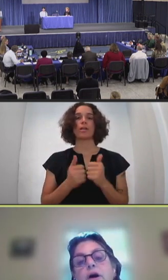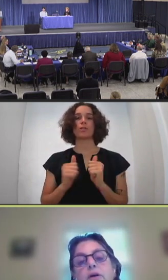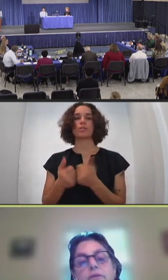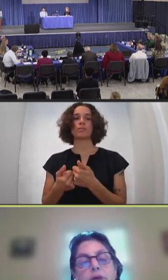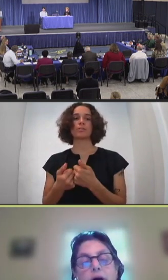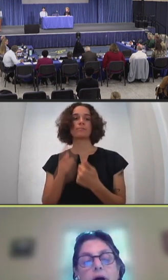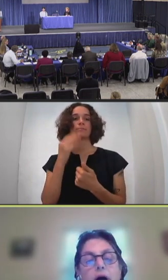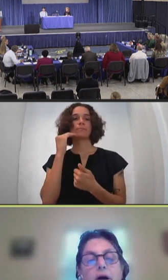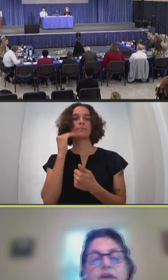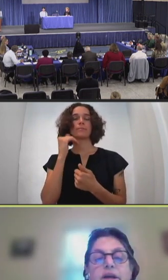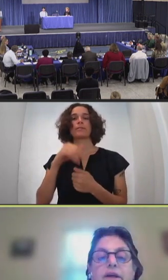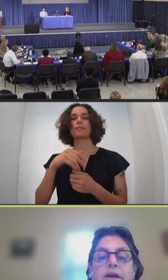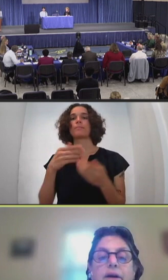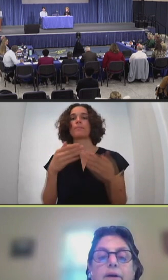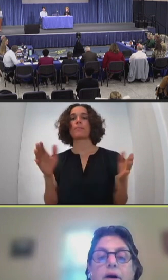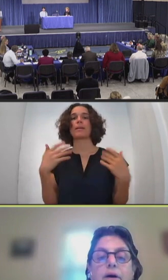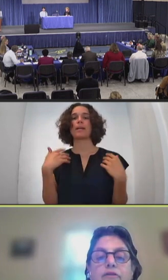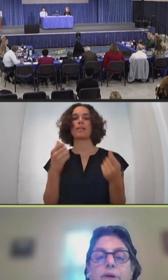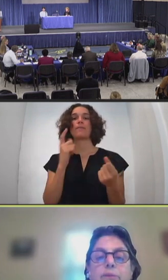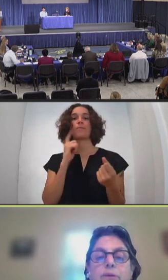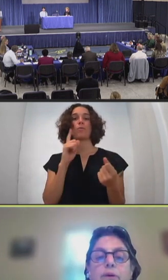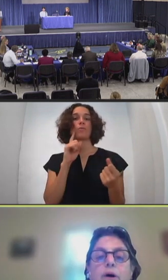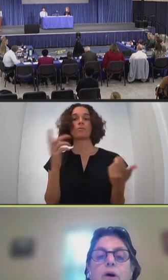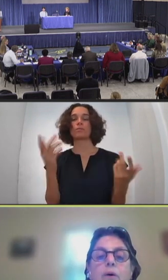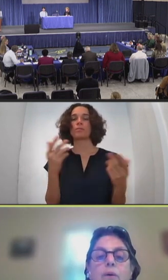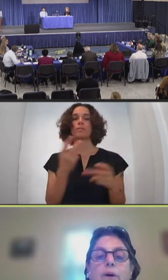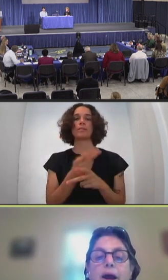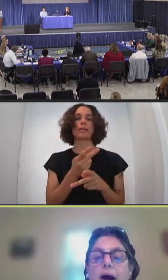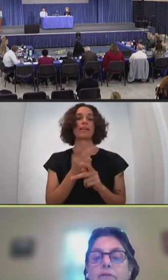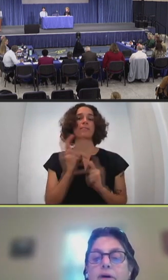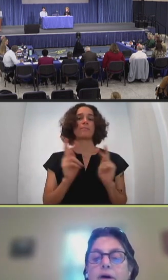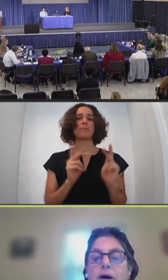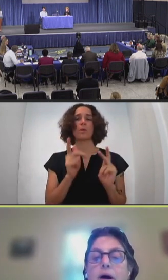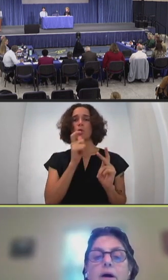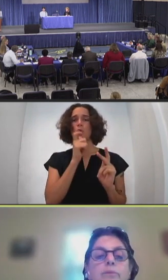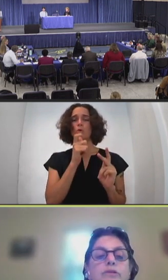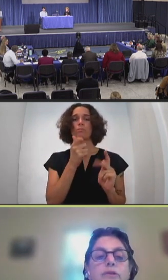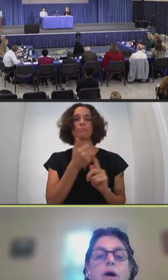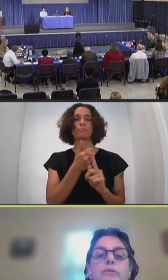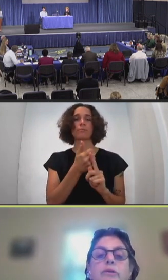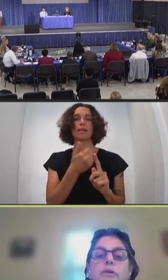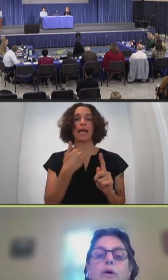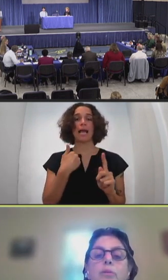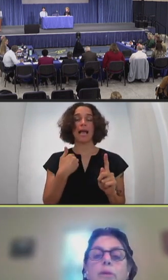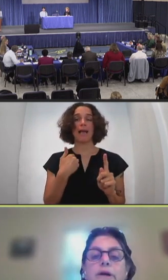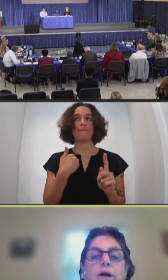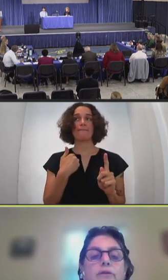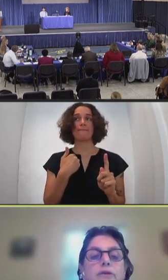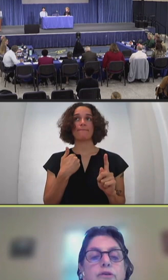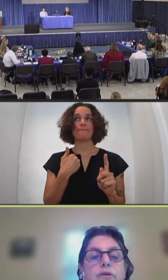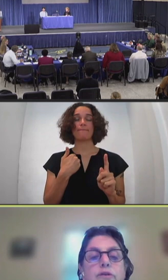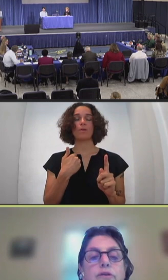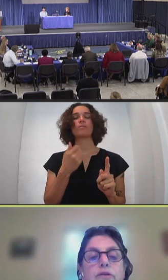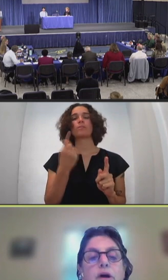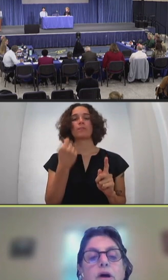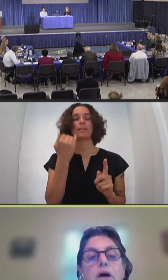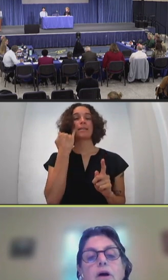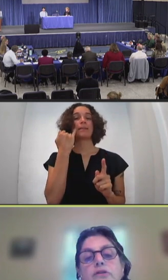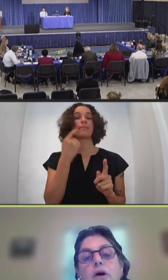of taking care of people who have come to local public health for services. So,